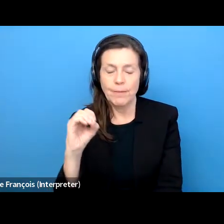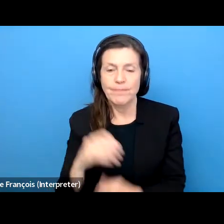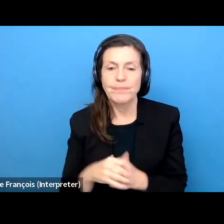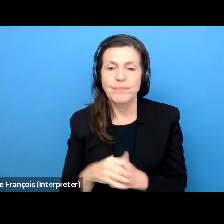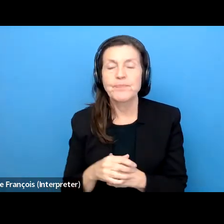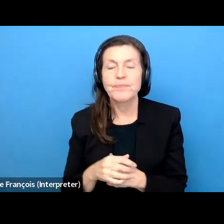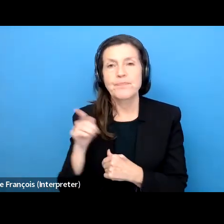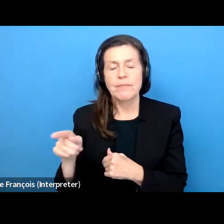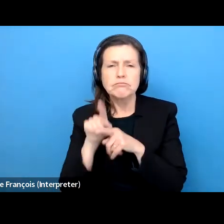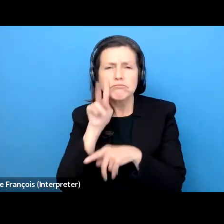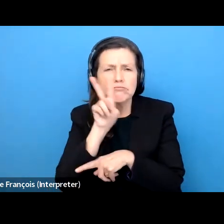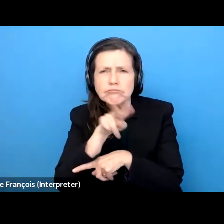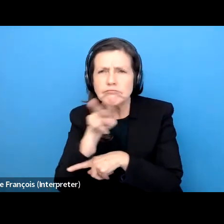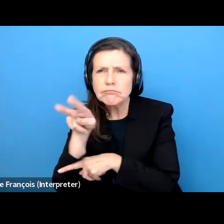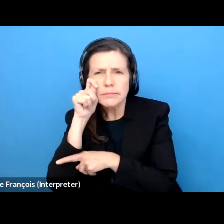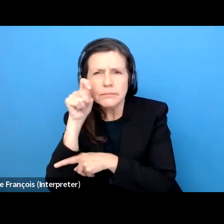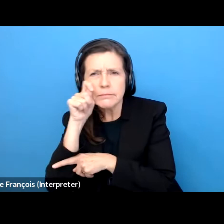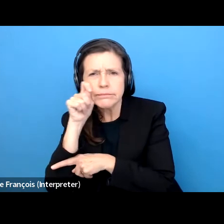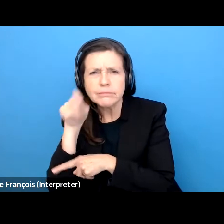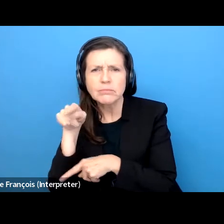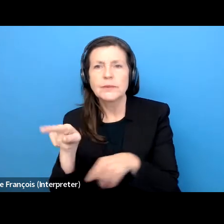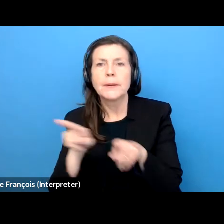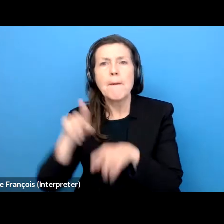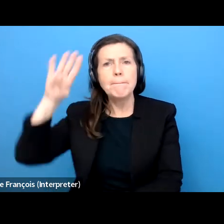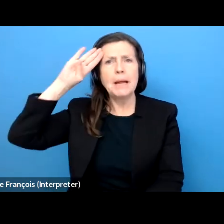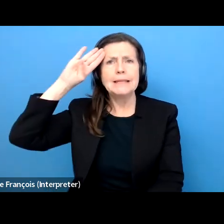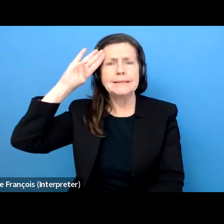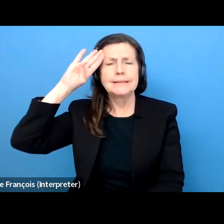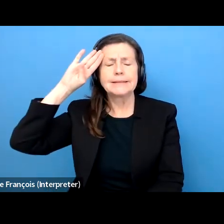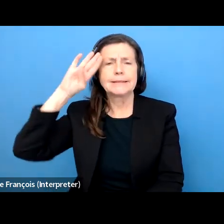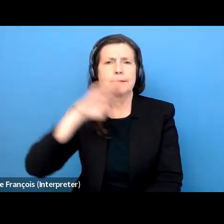because yesterday we asked him to take part in this webinar